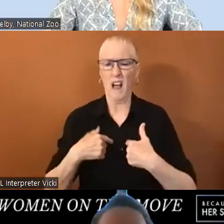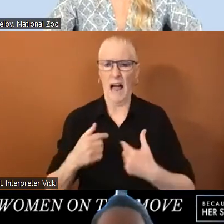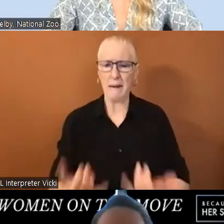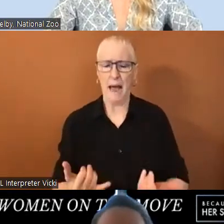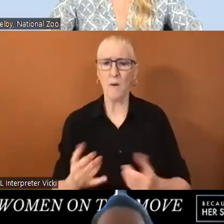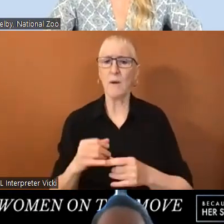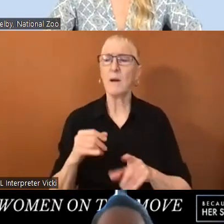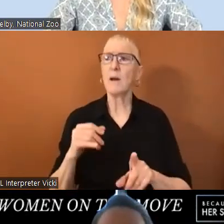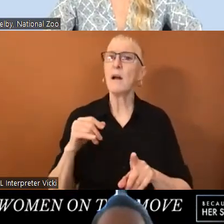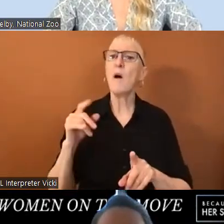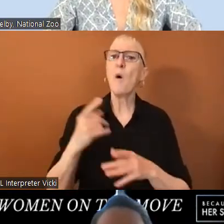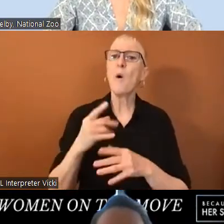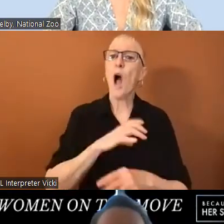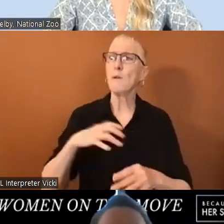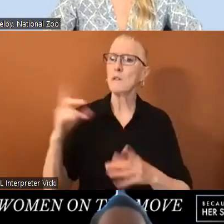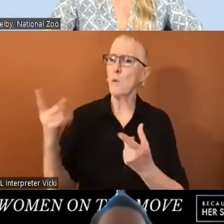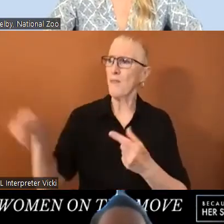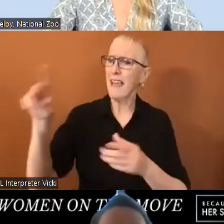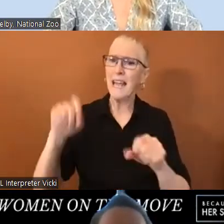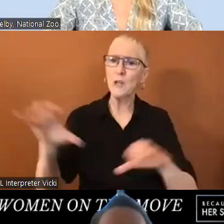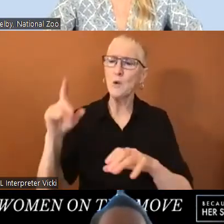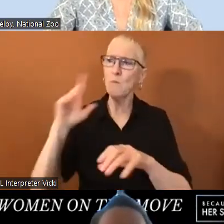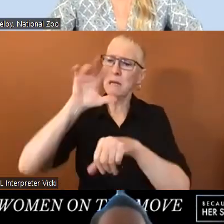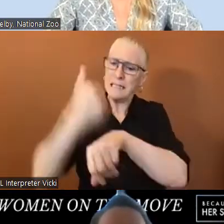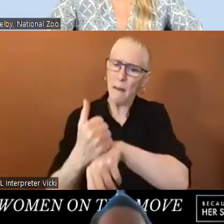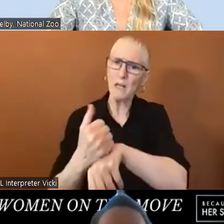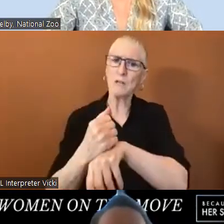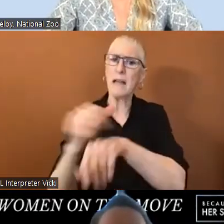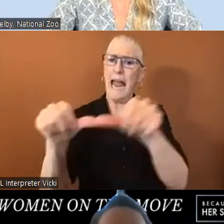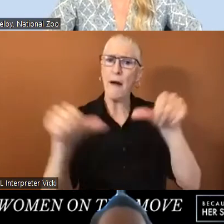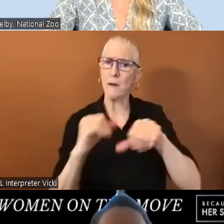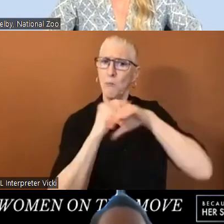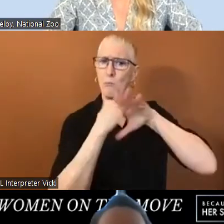those people can do then is help to establish these protected areas where whales can be safe,